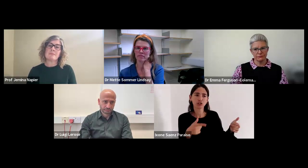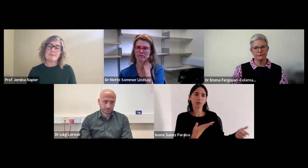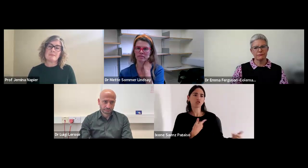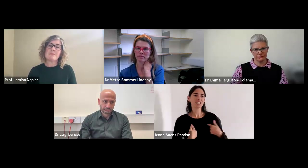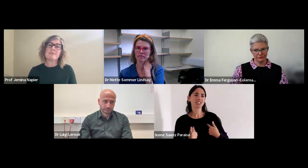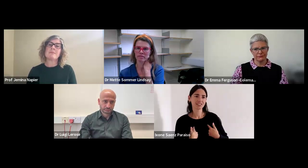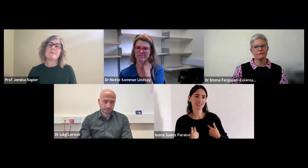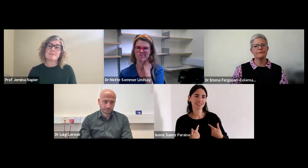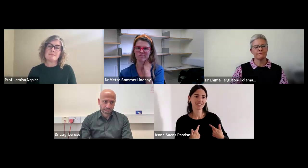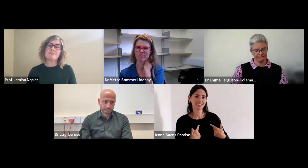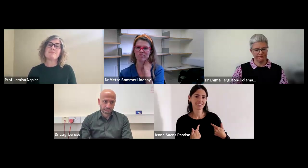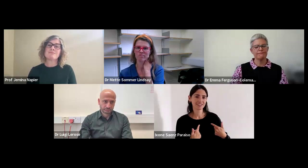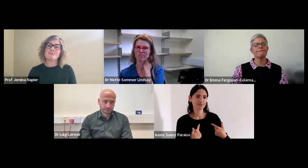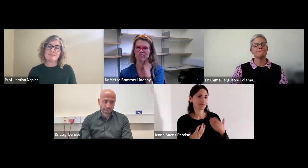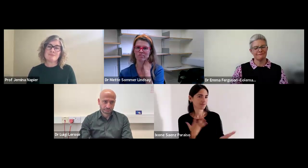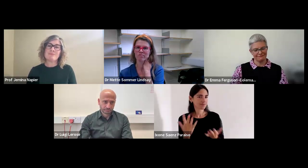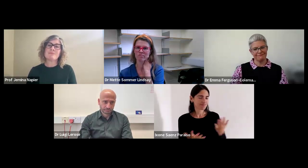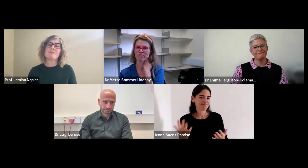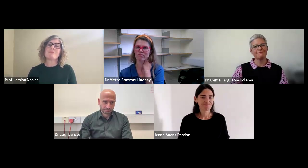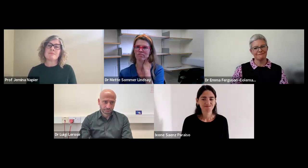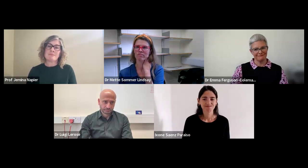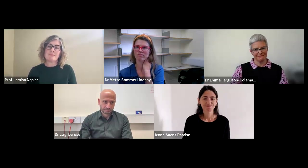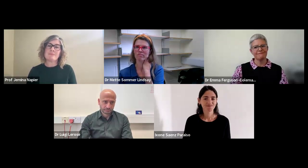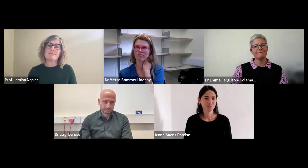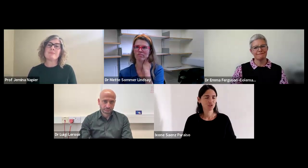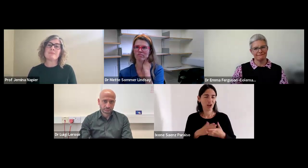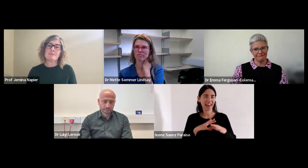these other things? You're asking for too much!" "Well, I'm asking for them because it's my right